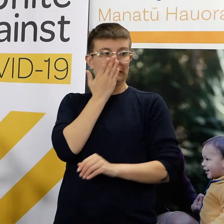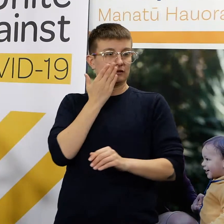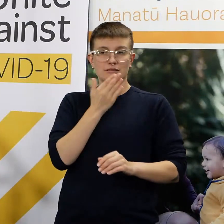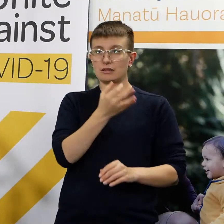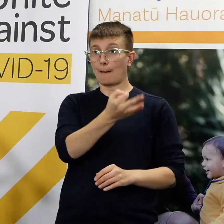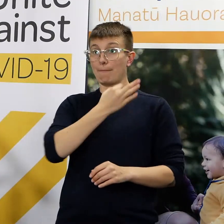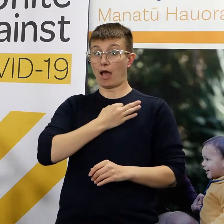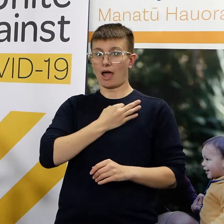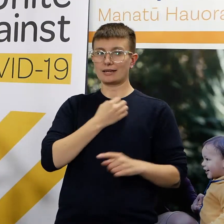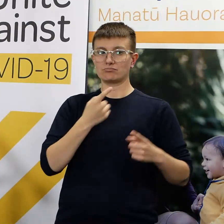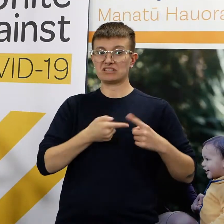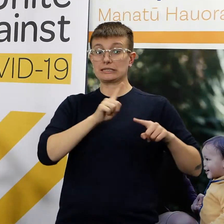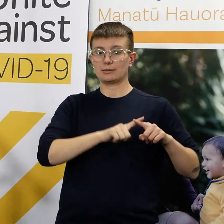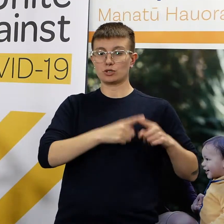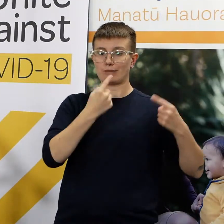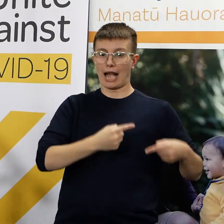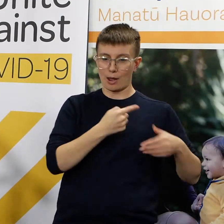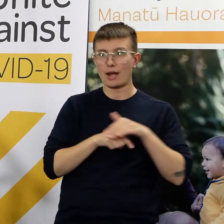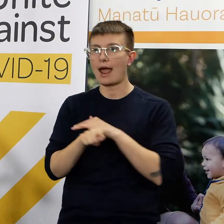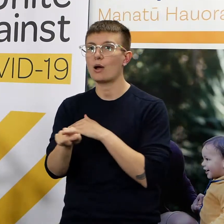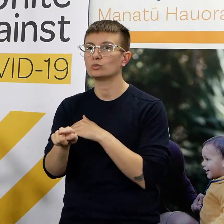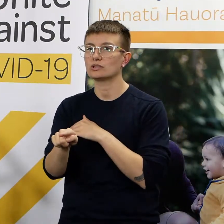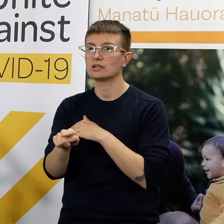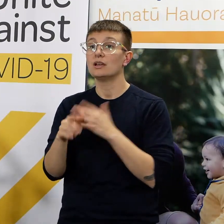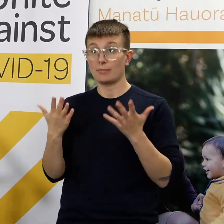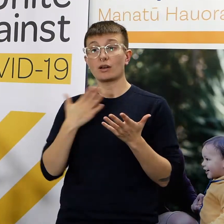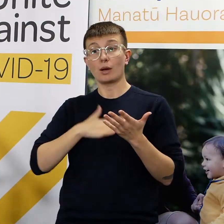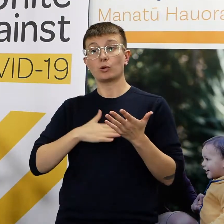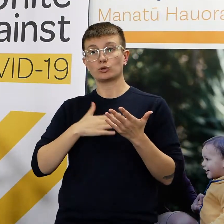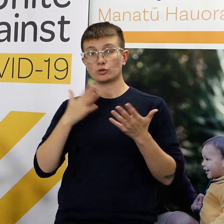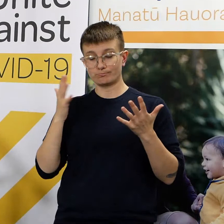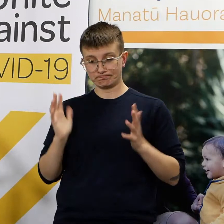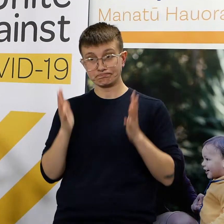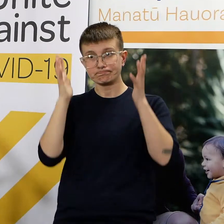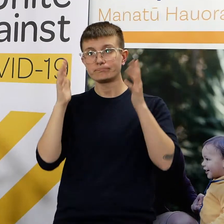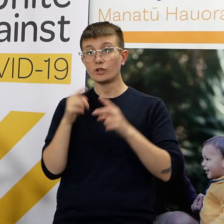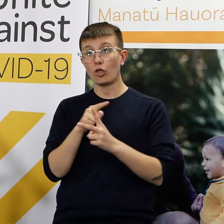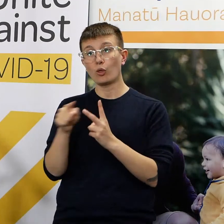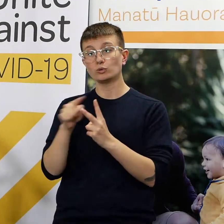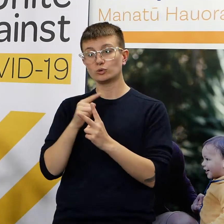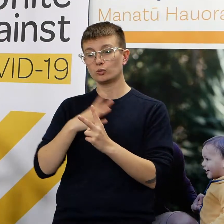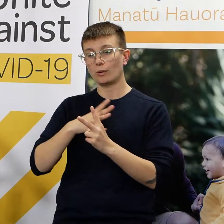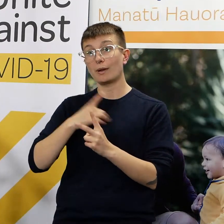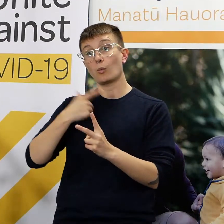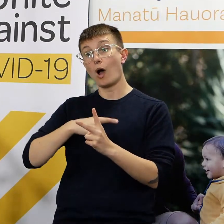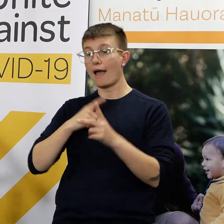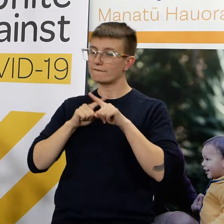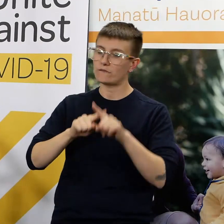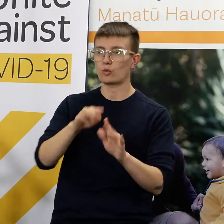that these women have gone to to abide by the agreed plan. You mentioned there that retrospectively they